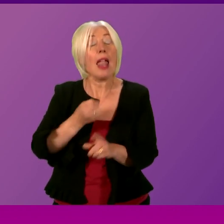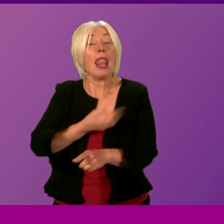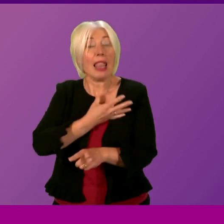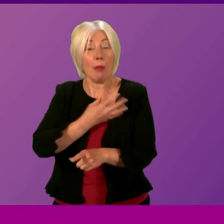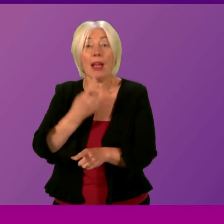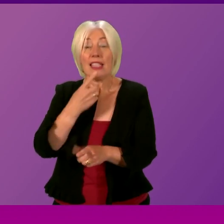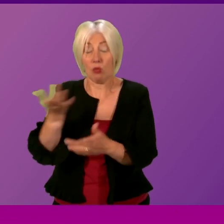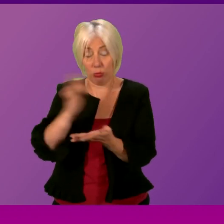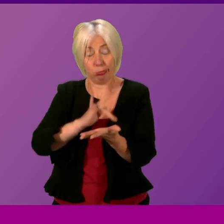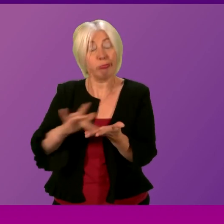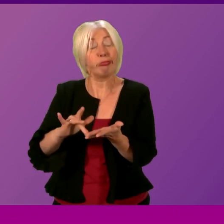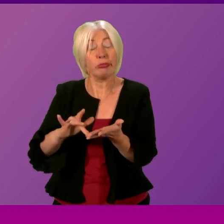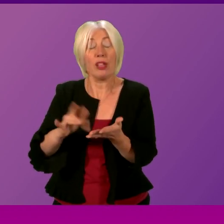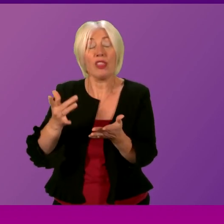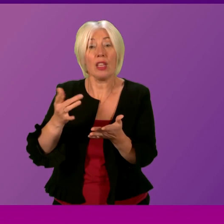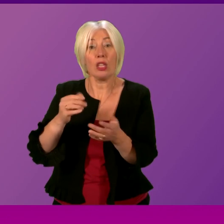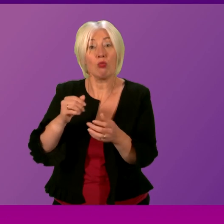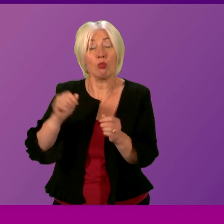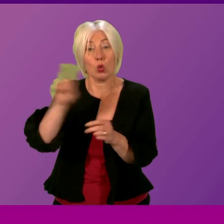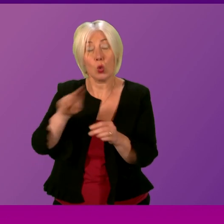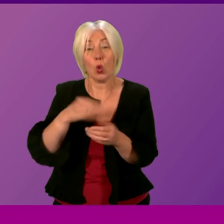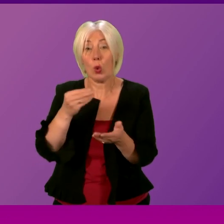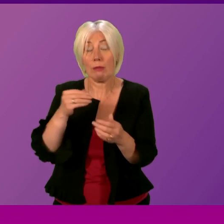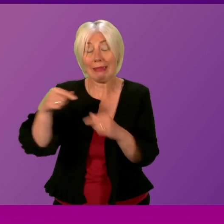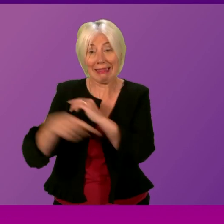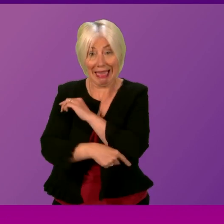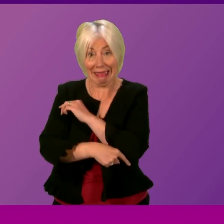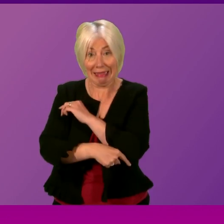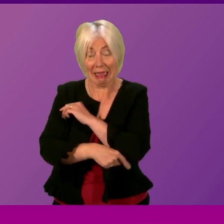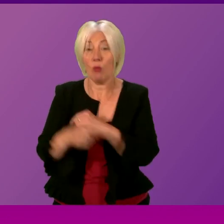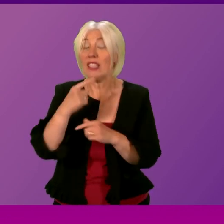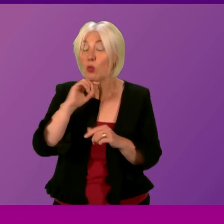emergency cost of living act in the summer of 2022. The former First Minister said that she